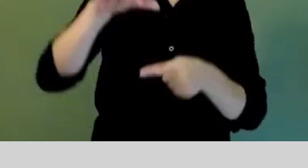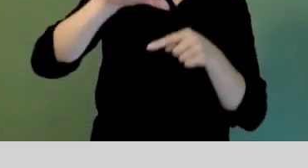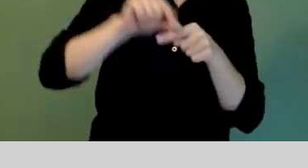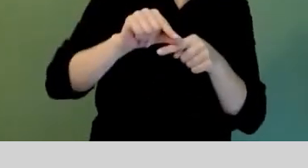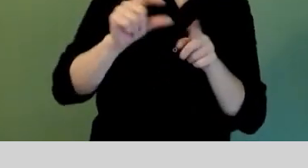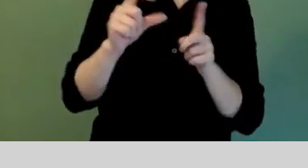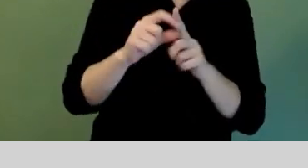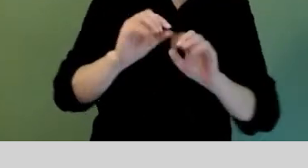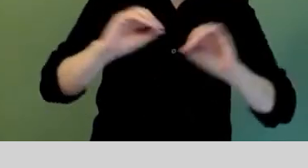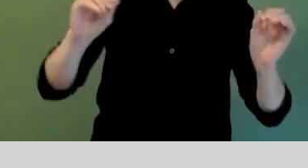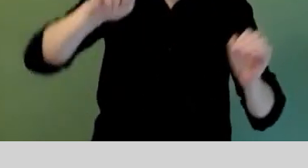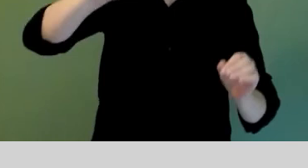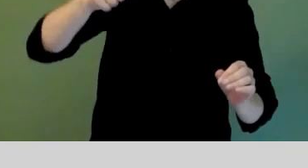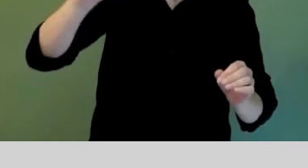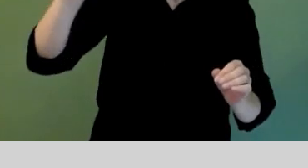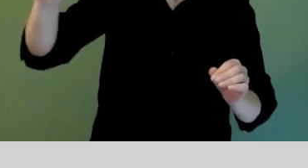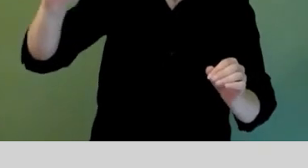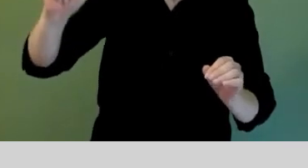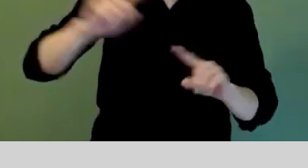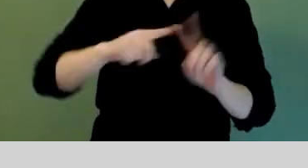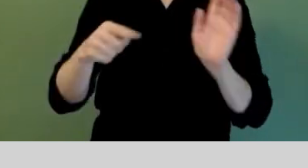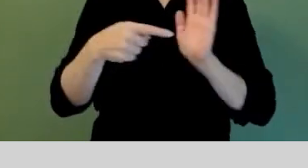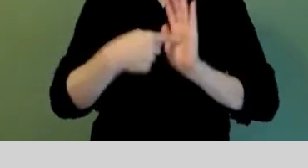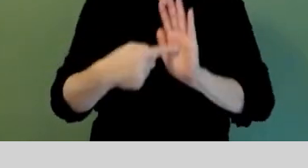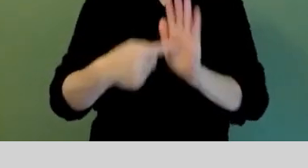which represents word frequency in ascending order.